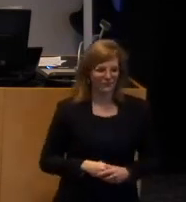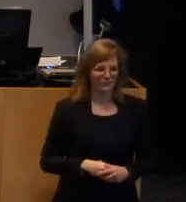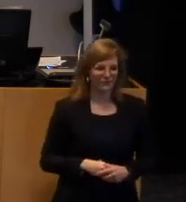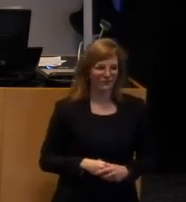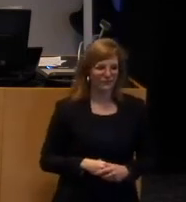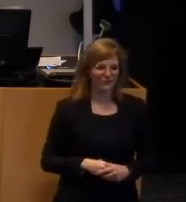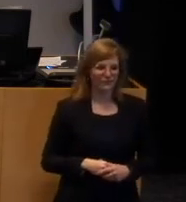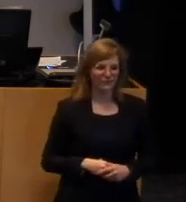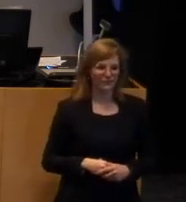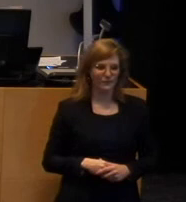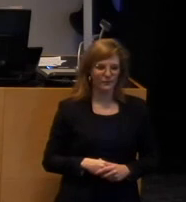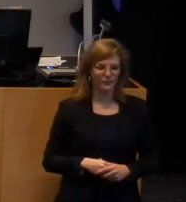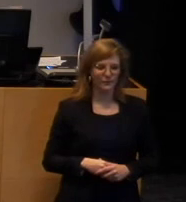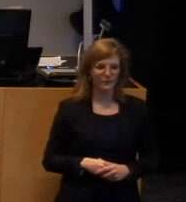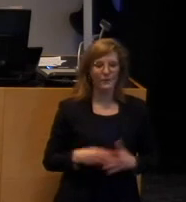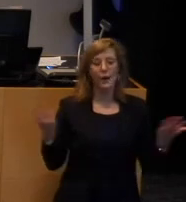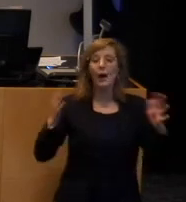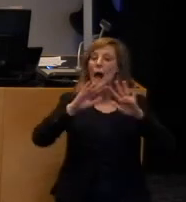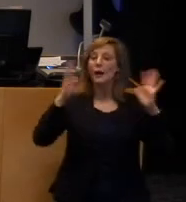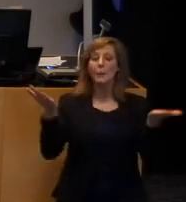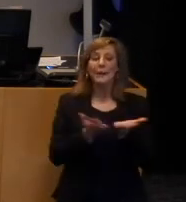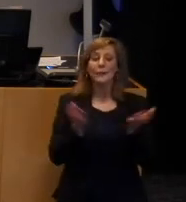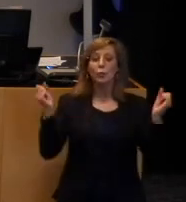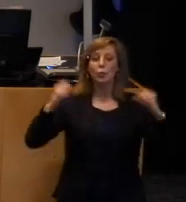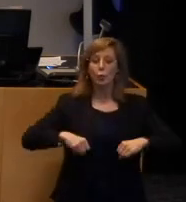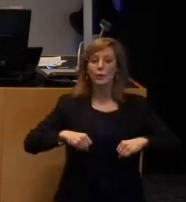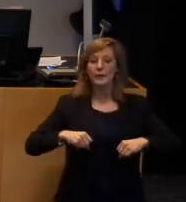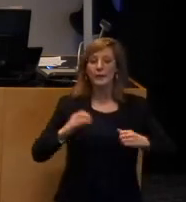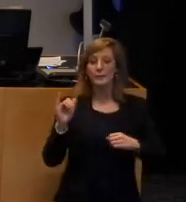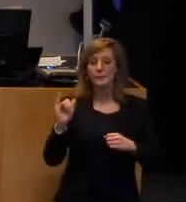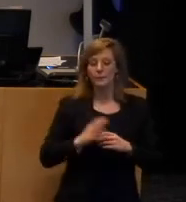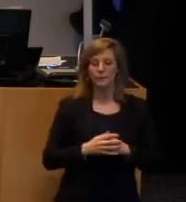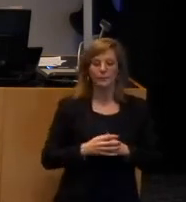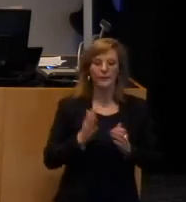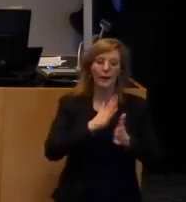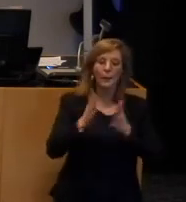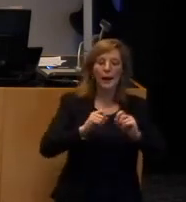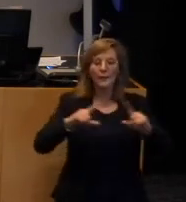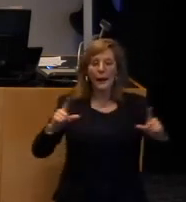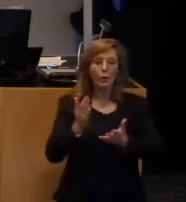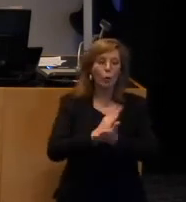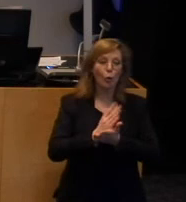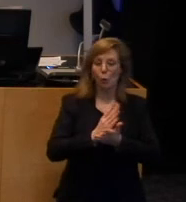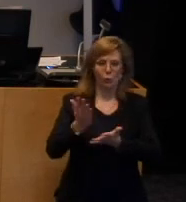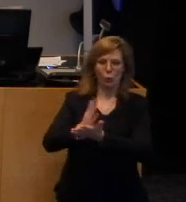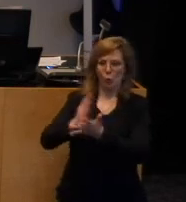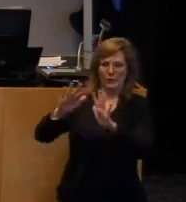So, these findings lead to the general conclusion that sign language interpreting, or all interpreting is strategic in nature.